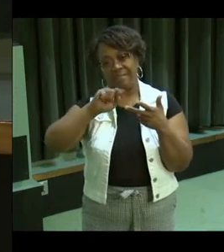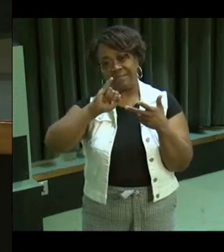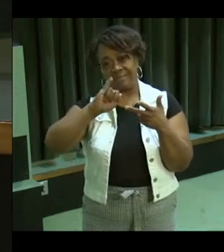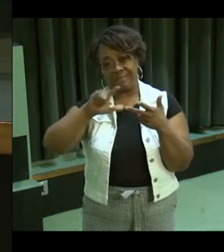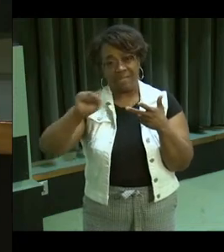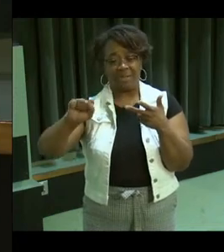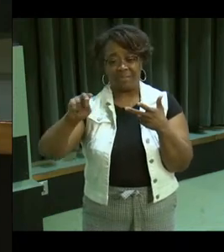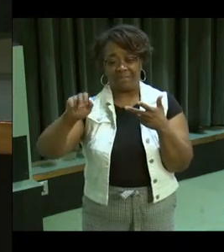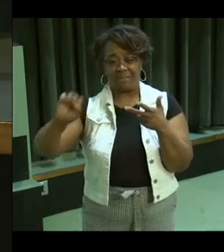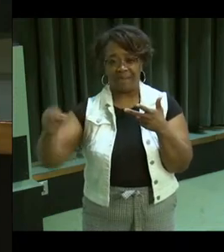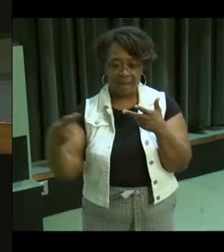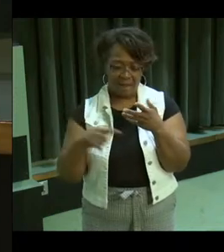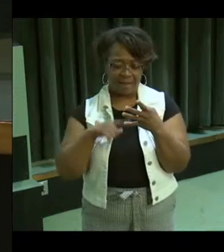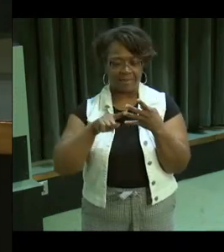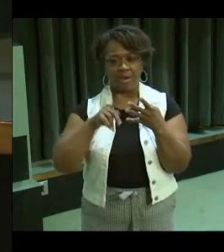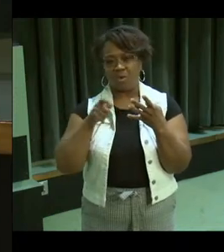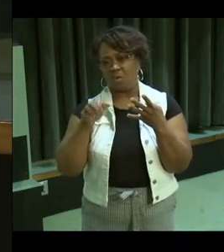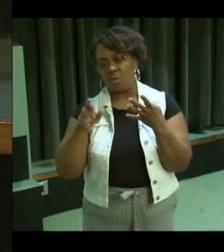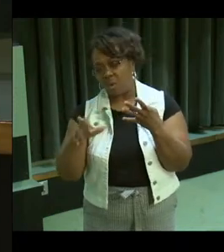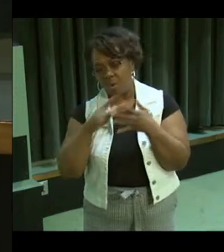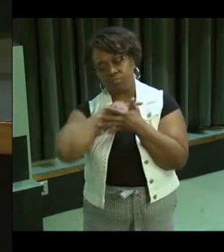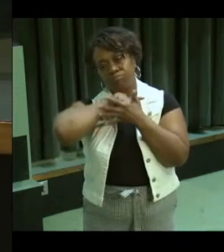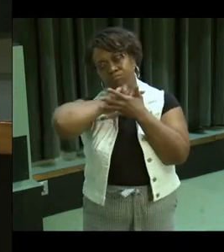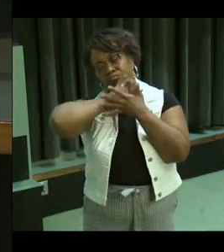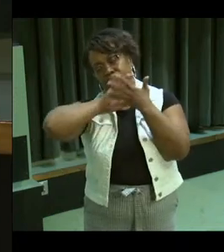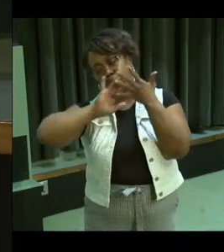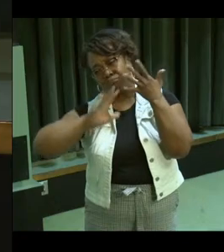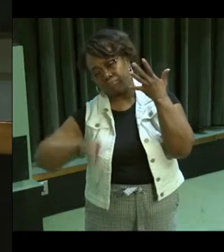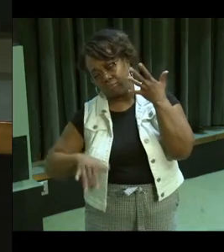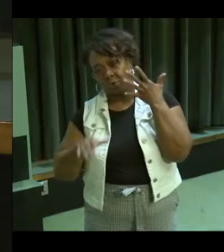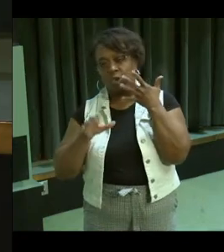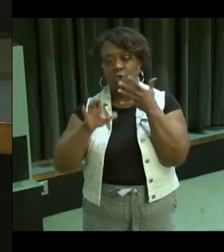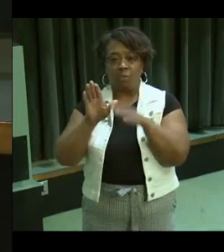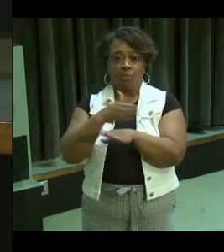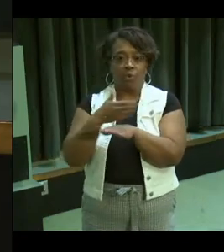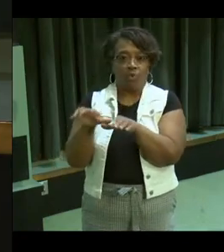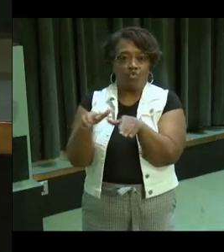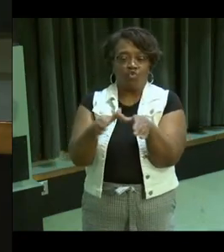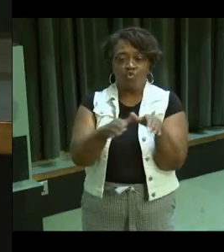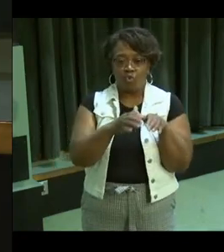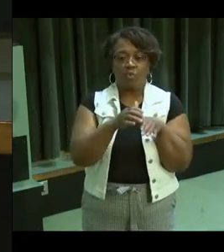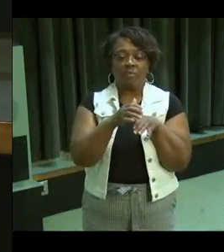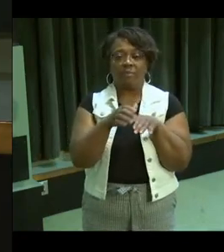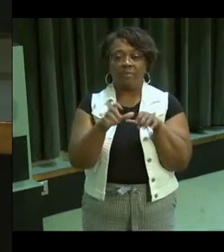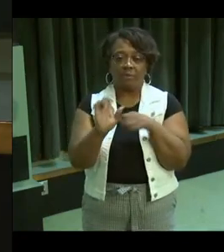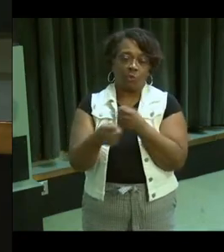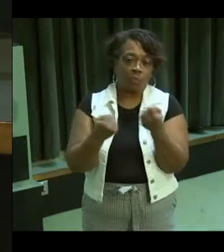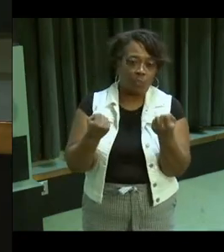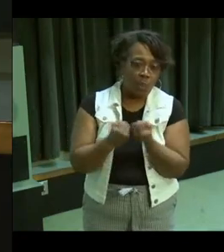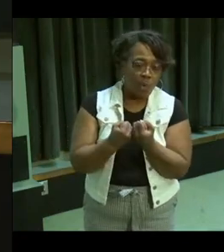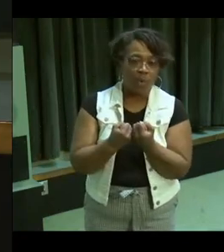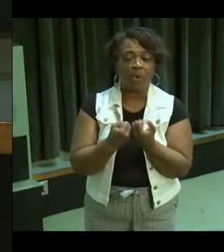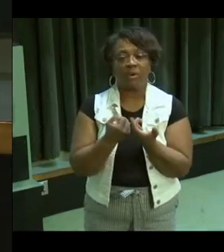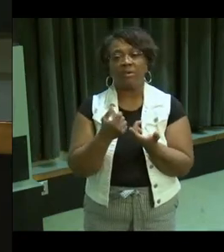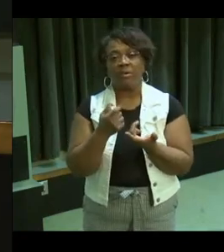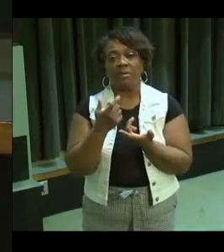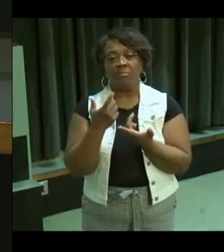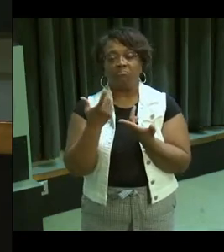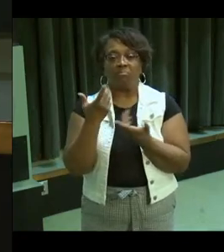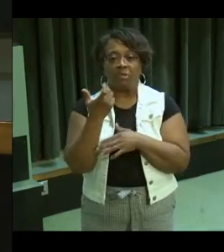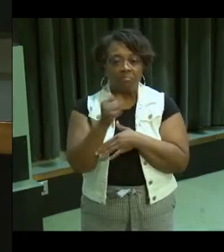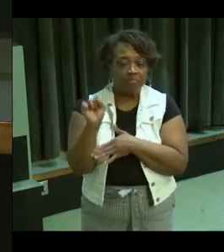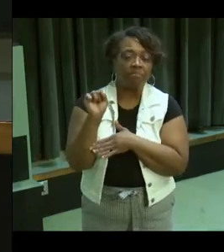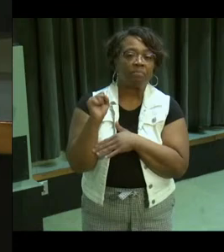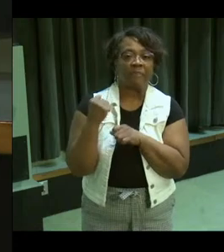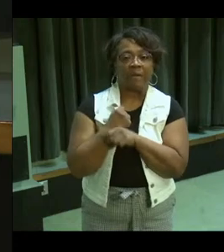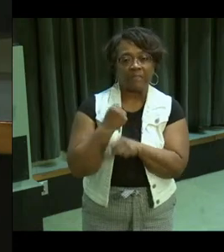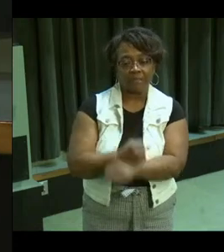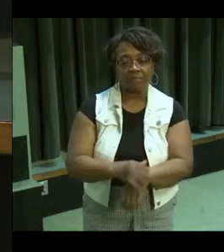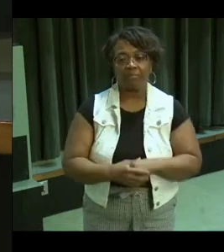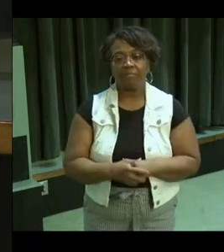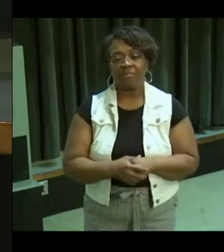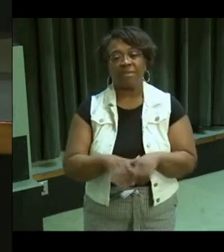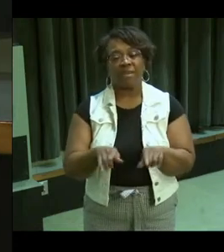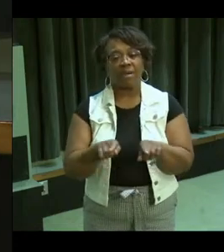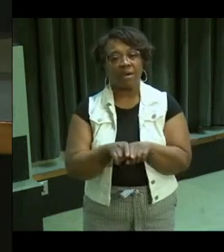these different groups that came